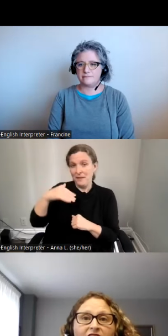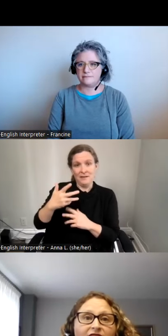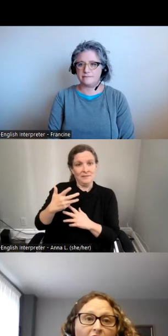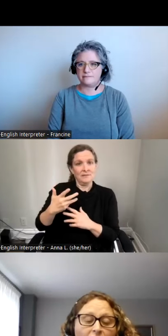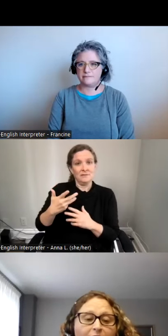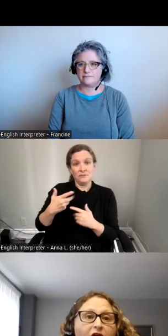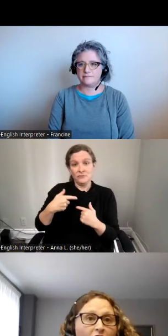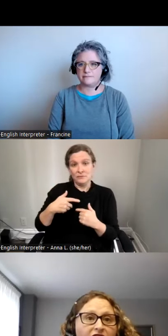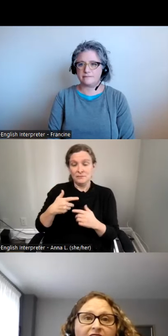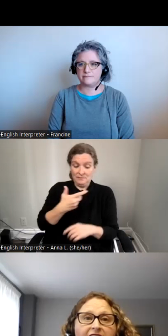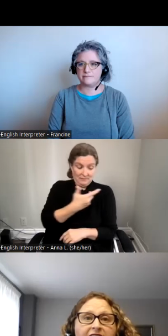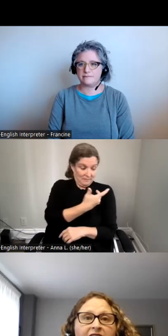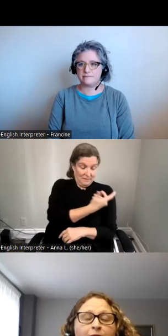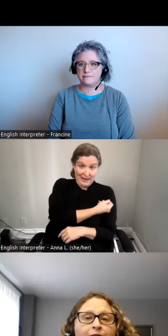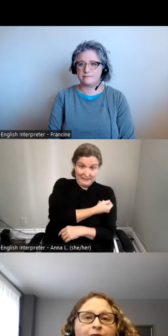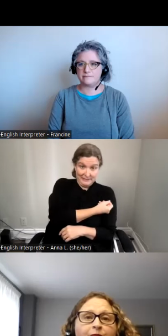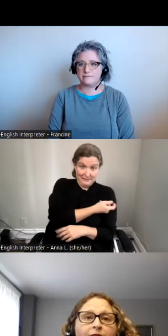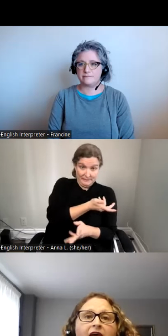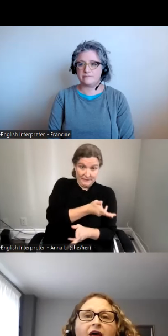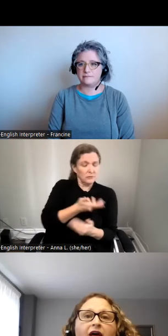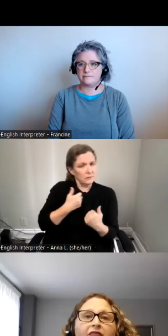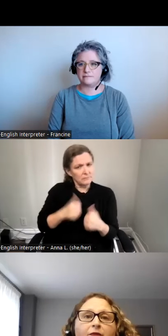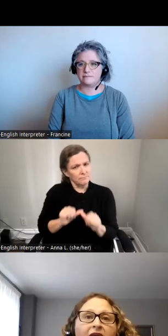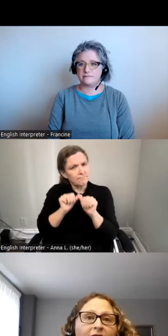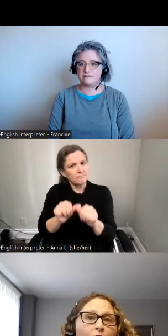. Moving on to breast-feeding and the Covid vaccine. We